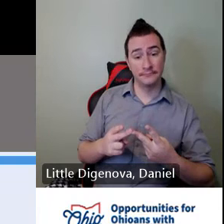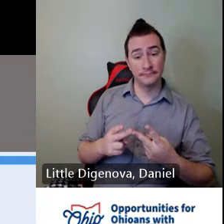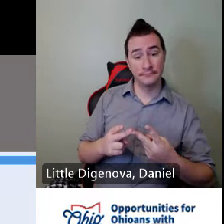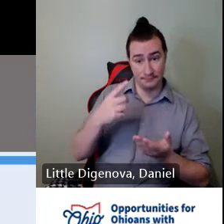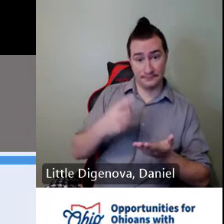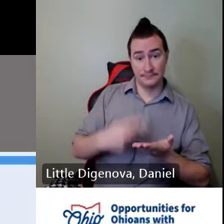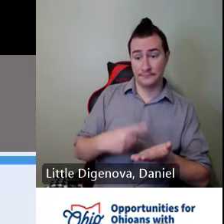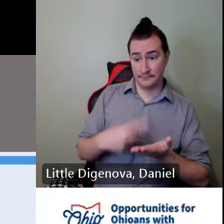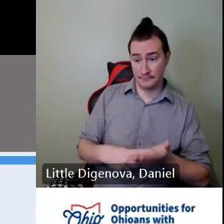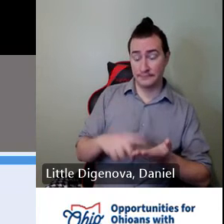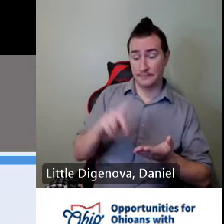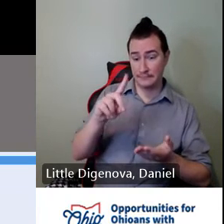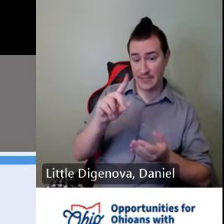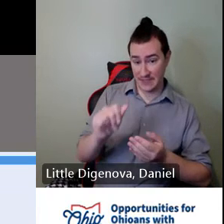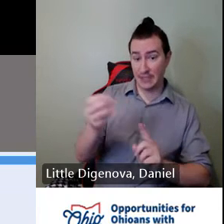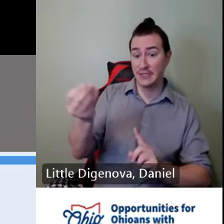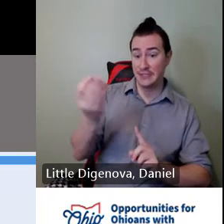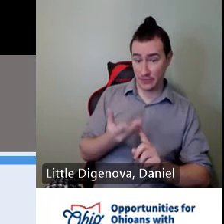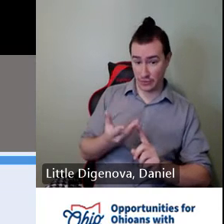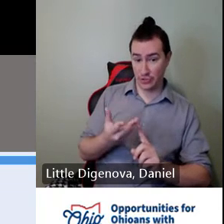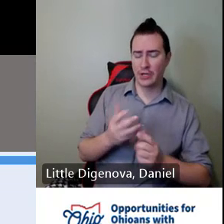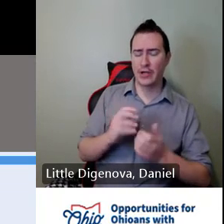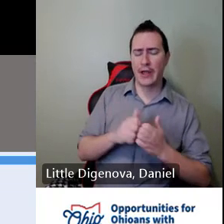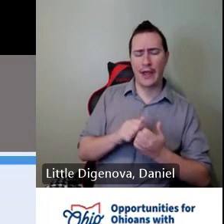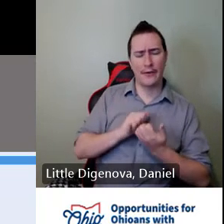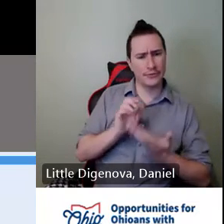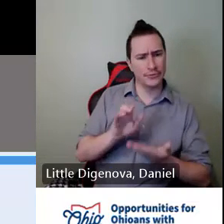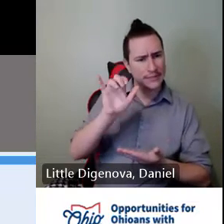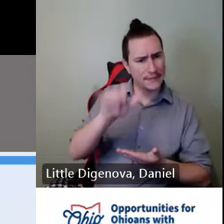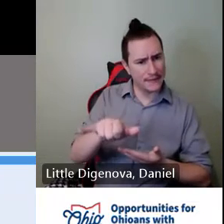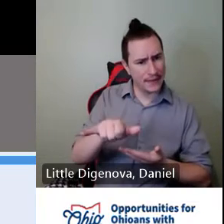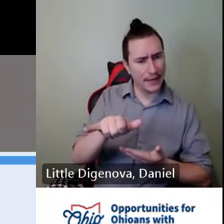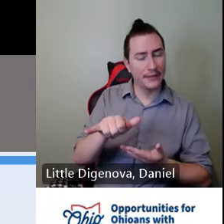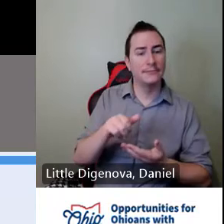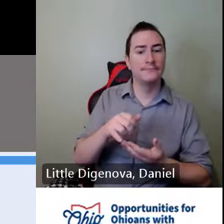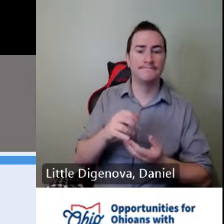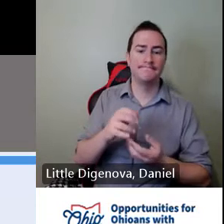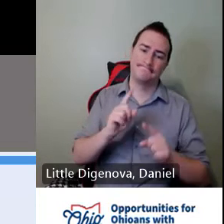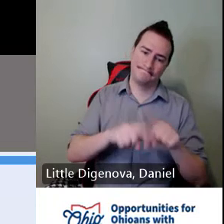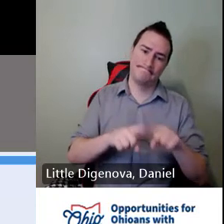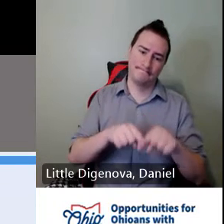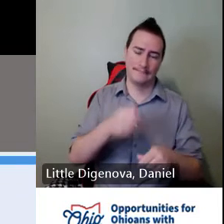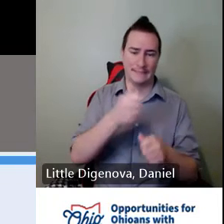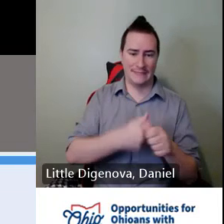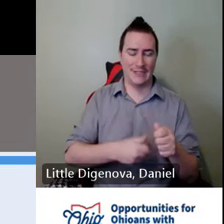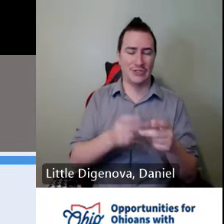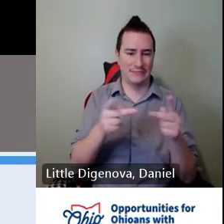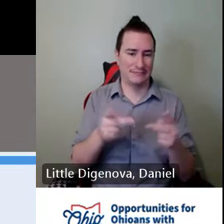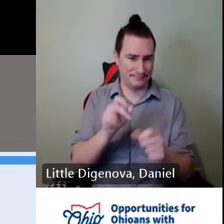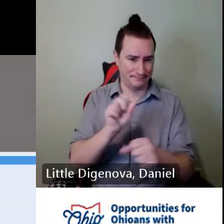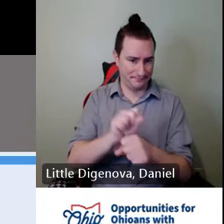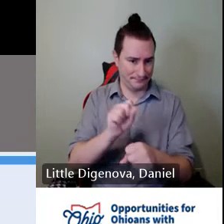How the employer addresses this will be unique to each workplace, so it's important to know what steps to take next.